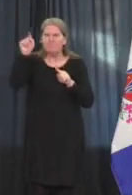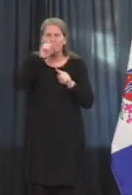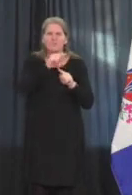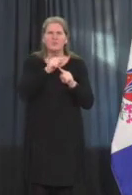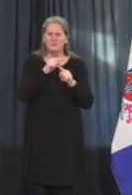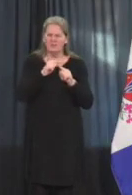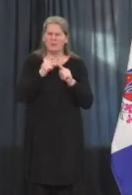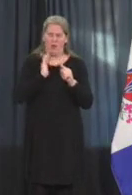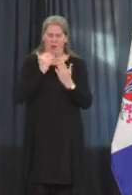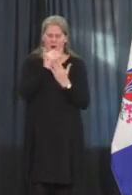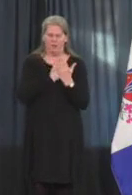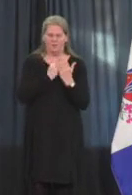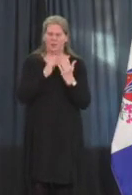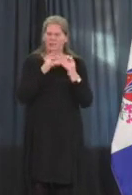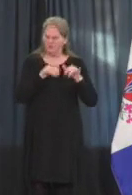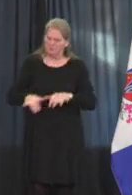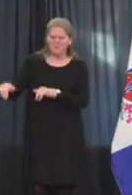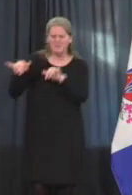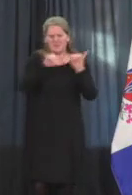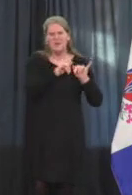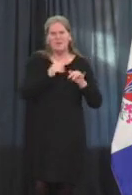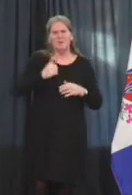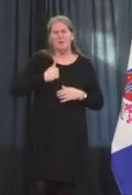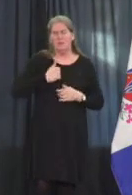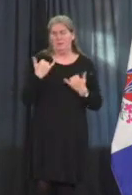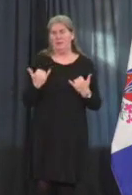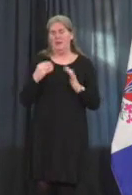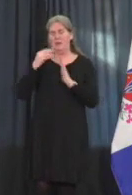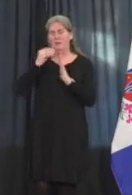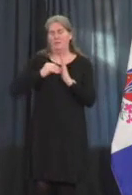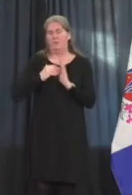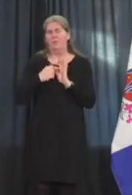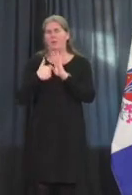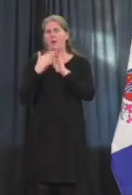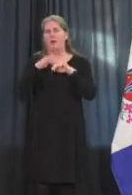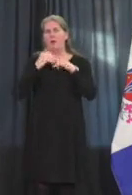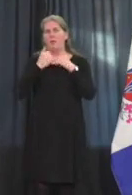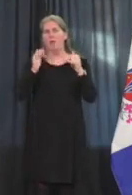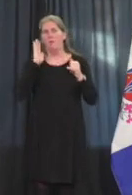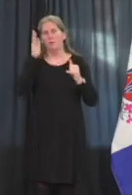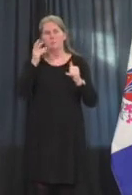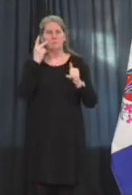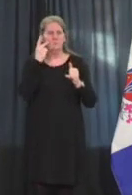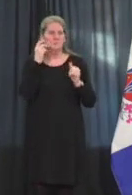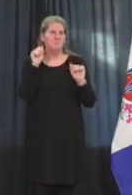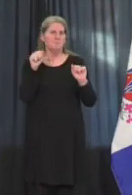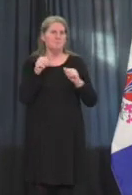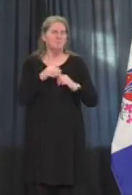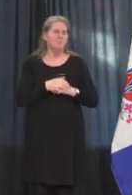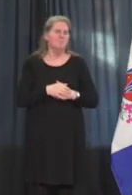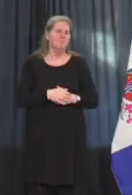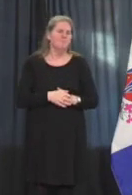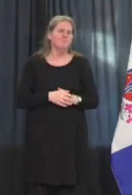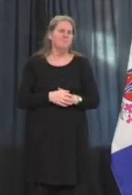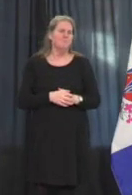AND WE ARE MAKING IT AVAILABLE TODAY. OKAY.